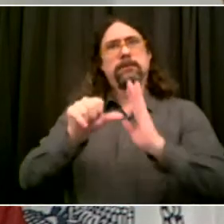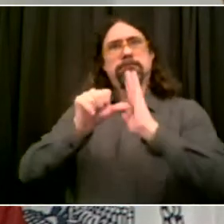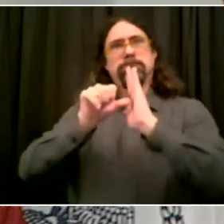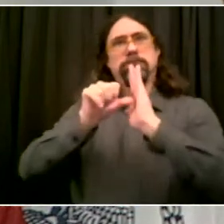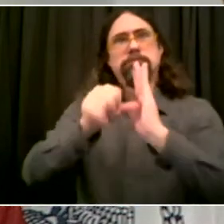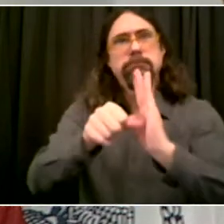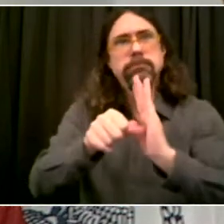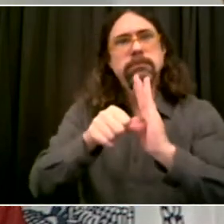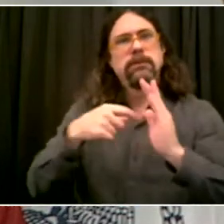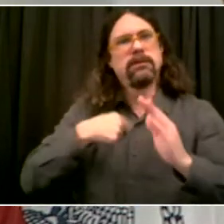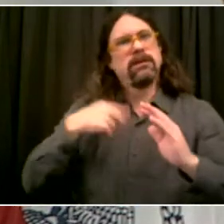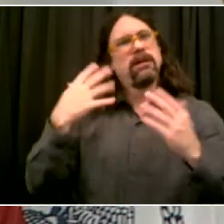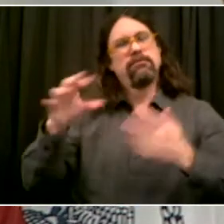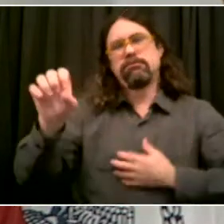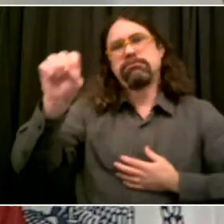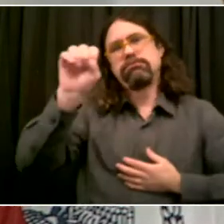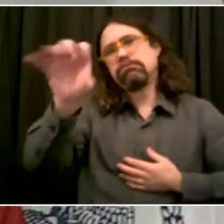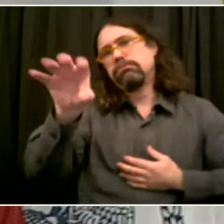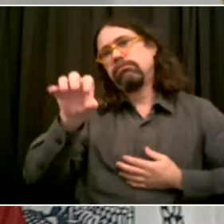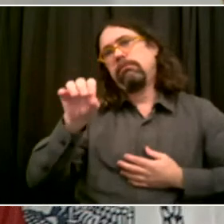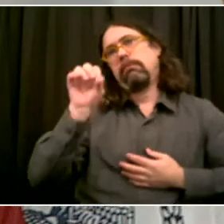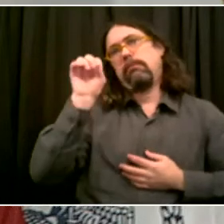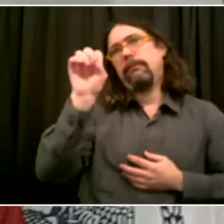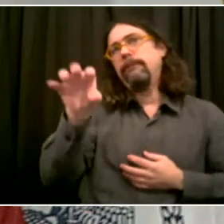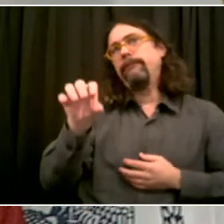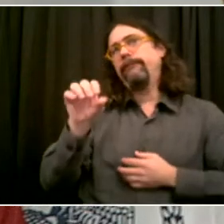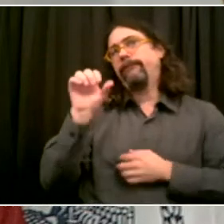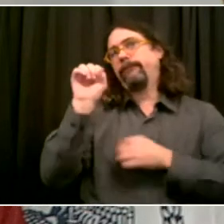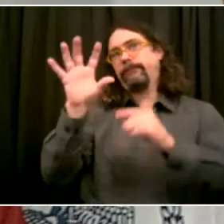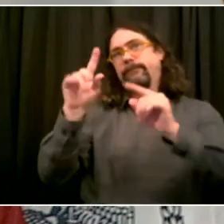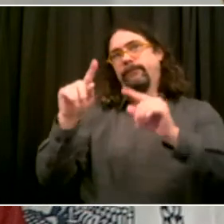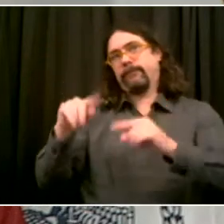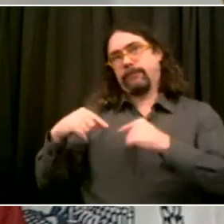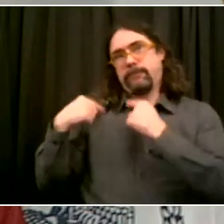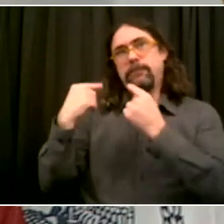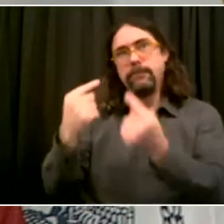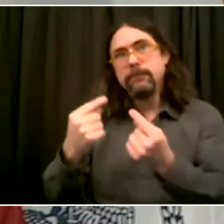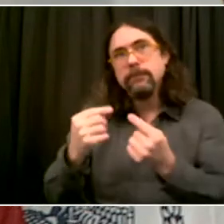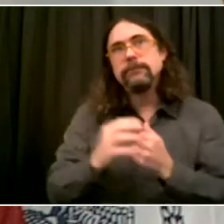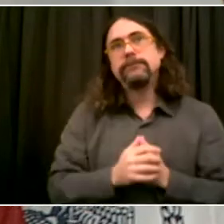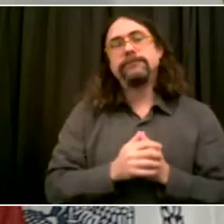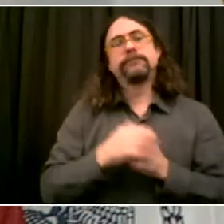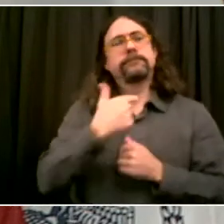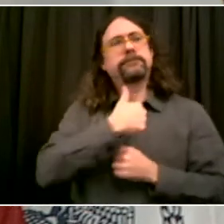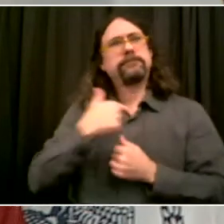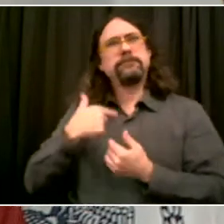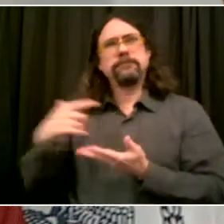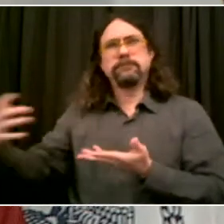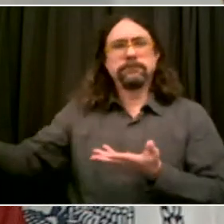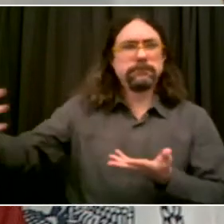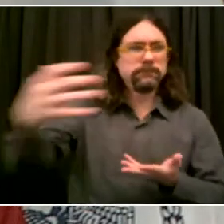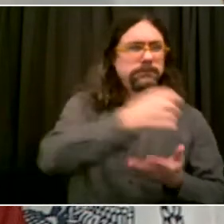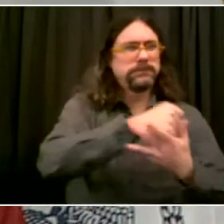I REALLY WANT TO EMPHASIZE TO EVERYONE. I I AVHE SAID IN MANY TIMES THE LAST FEW DAYS, THTHDIS ATA IS BEIEIG NPPULL TOGETHER AND FINALIZE AND IT